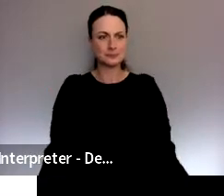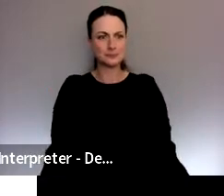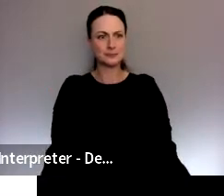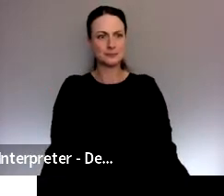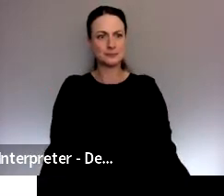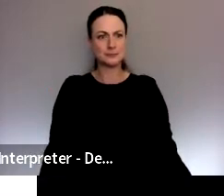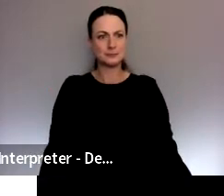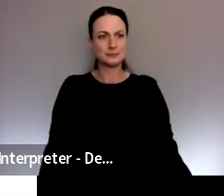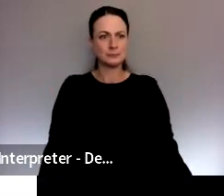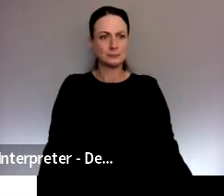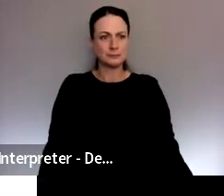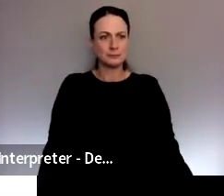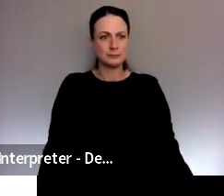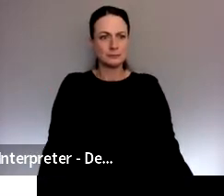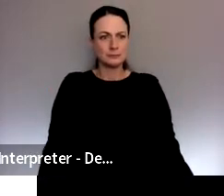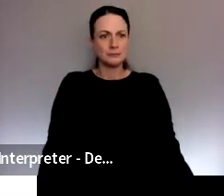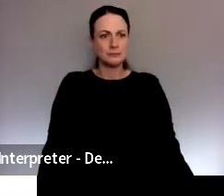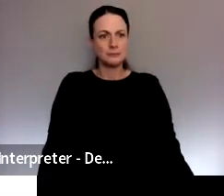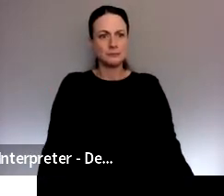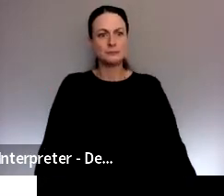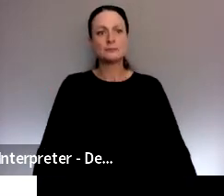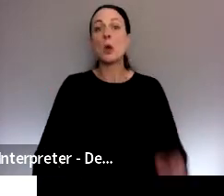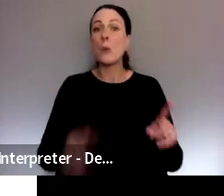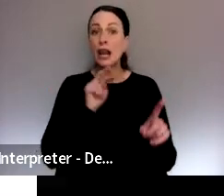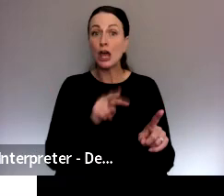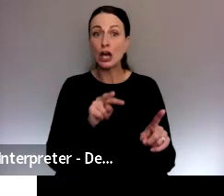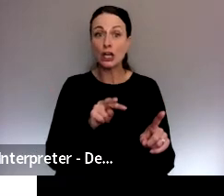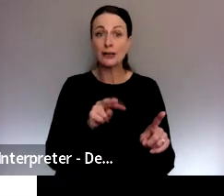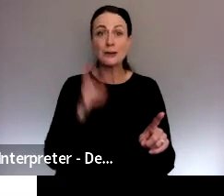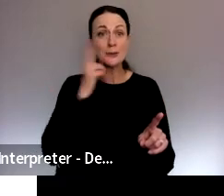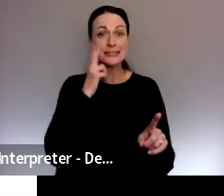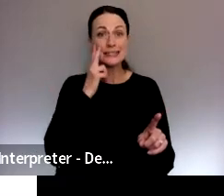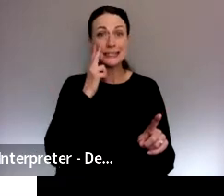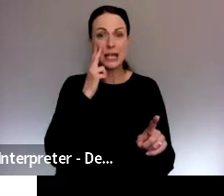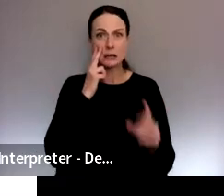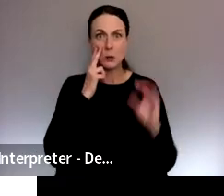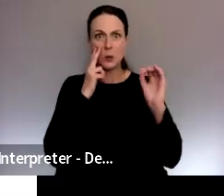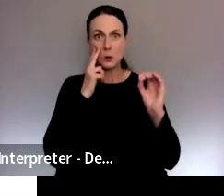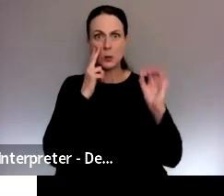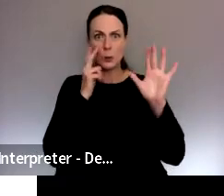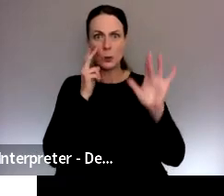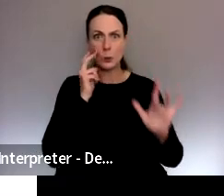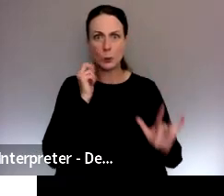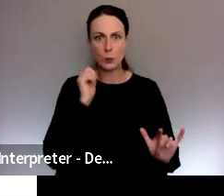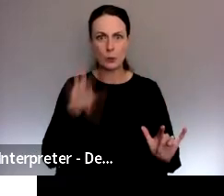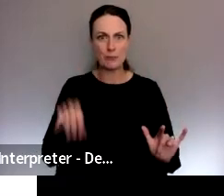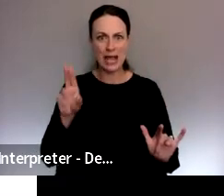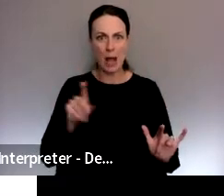So, we go on to the next slide, and when we look at this here we see that there is nothing picking up,